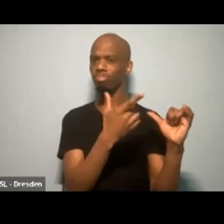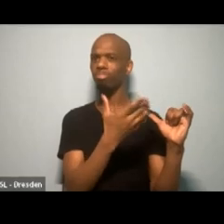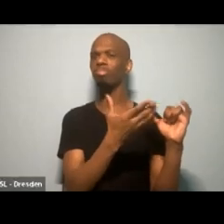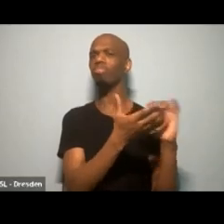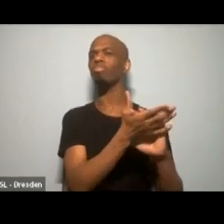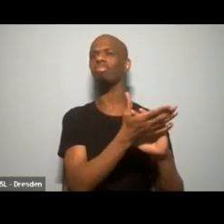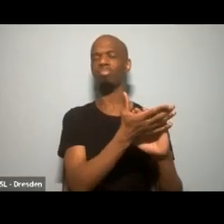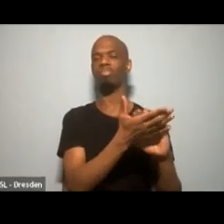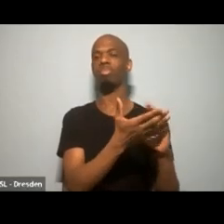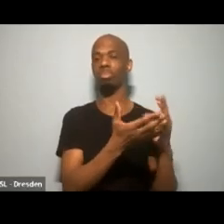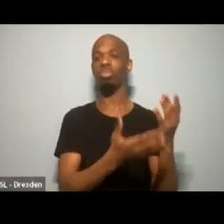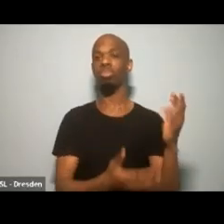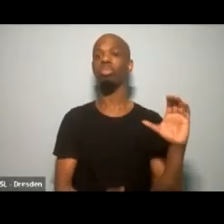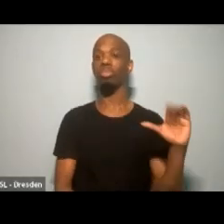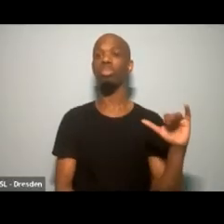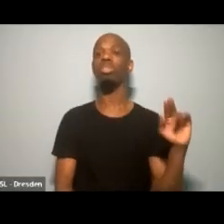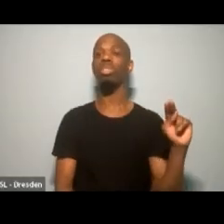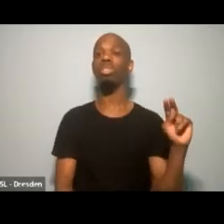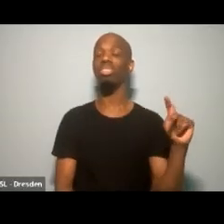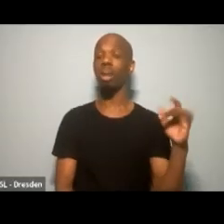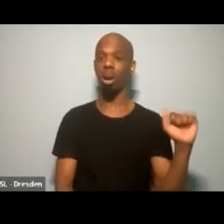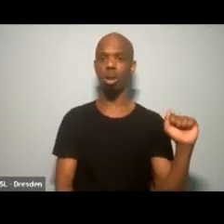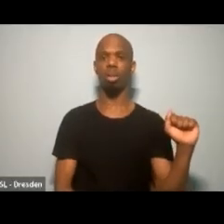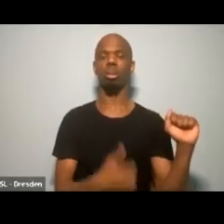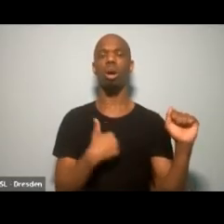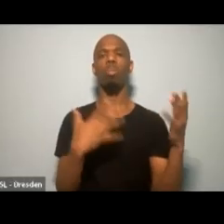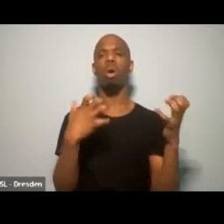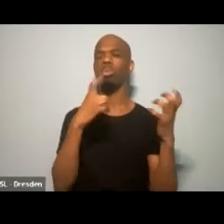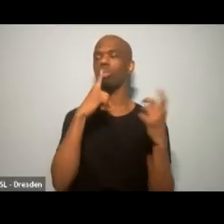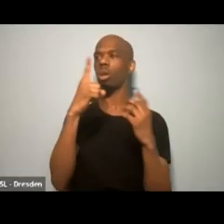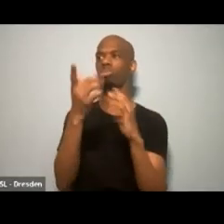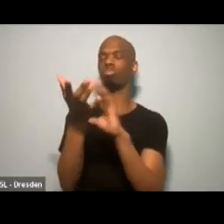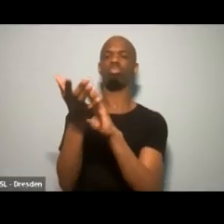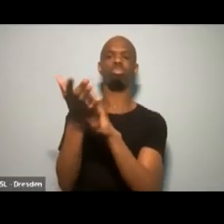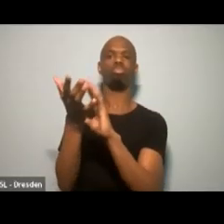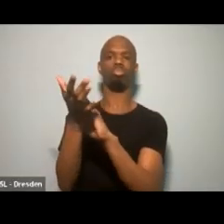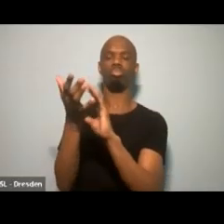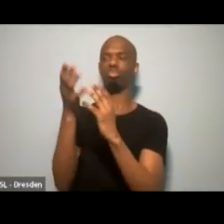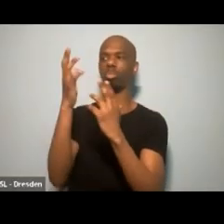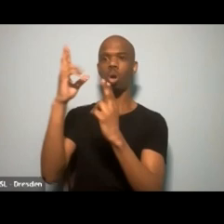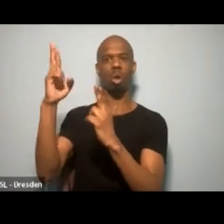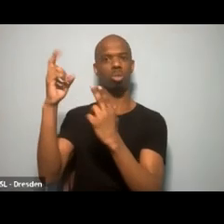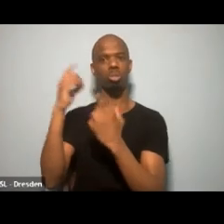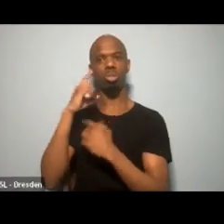paying tributes to the National Theatre. And National Theater